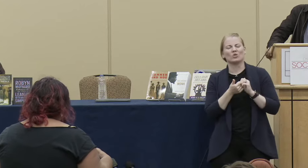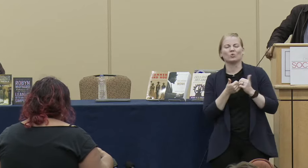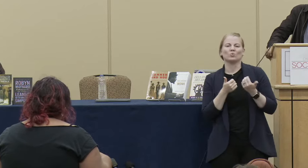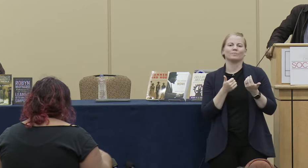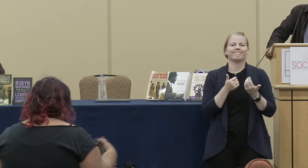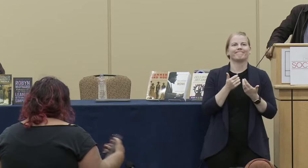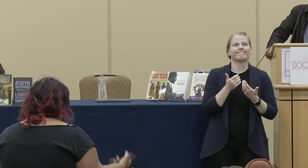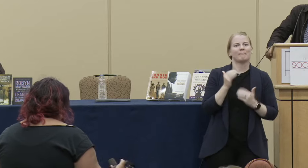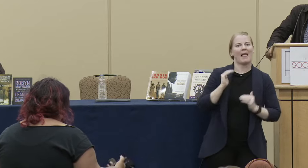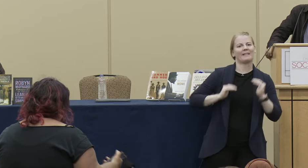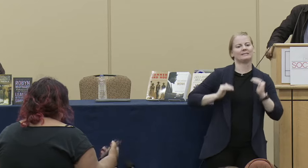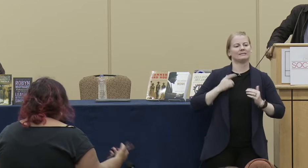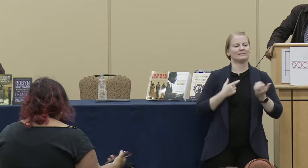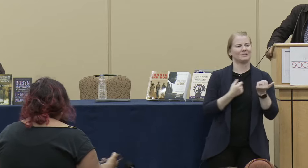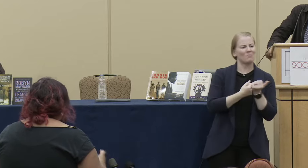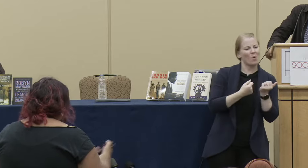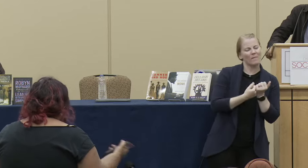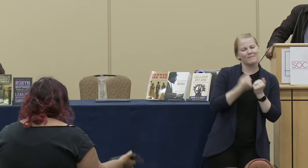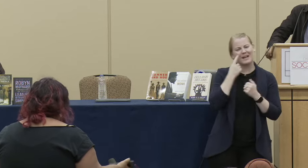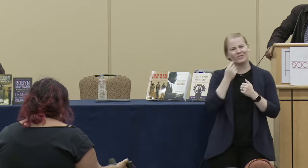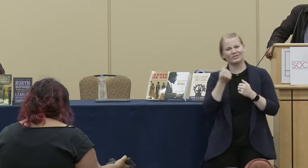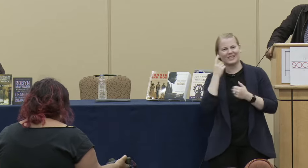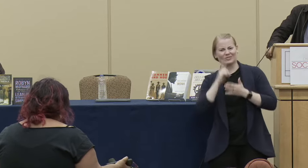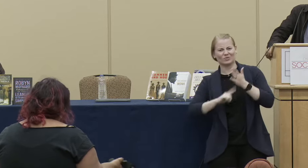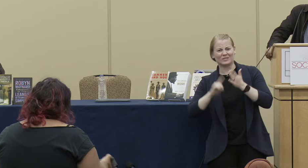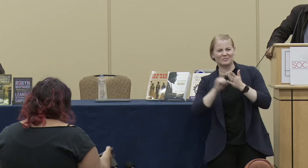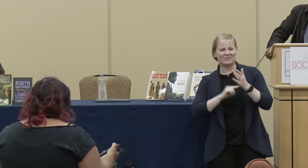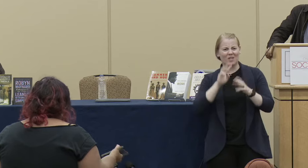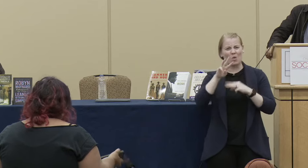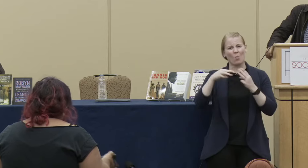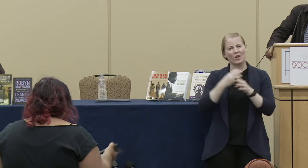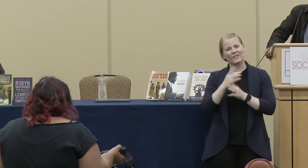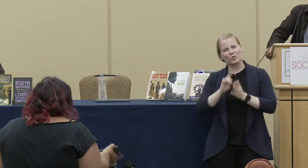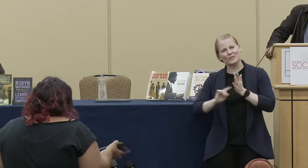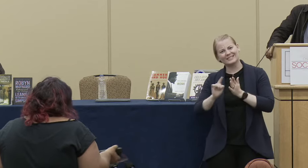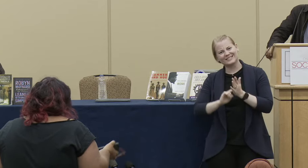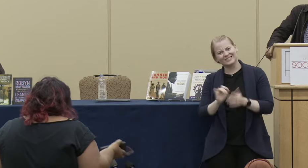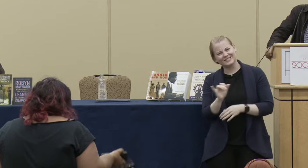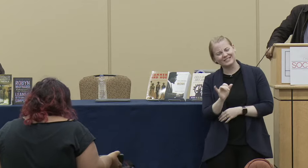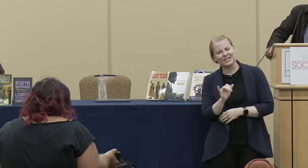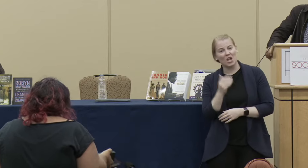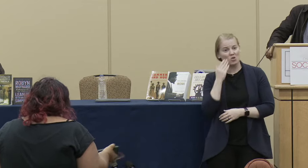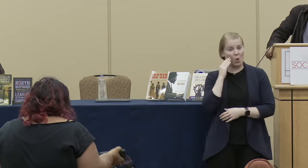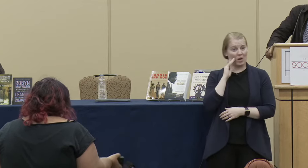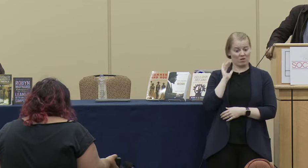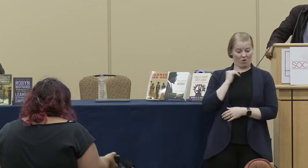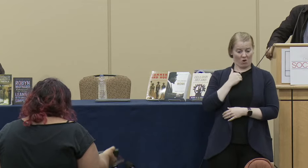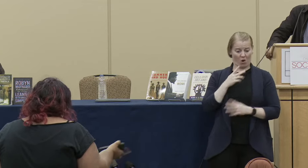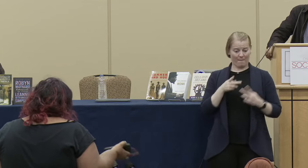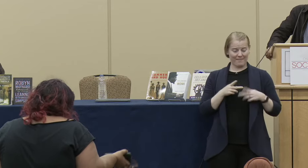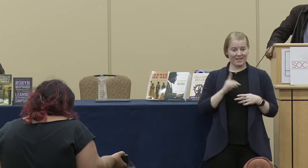guess, grapple with support and then also, you know,